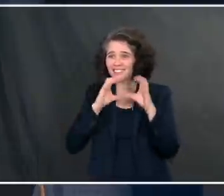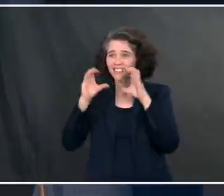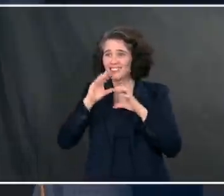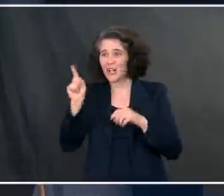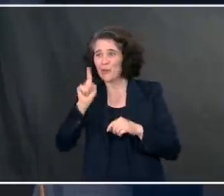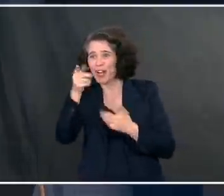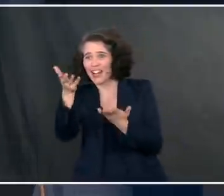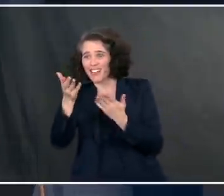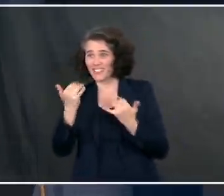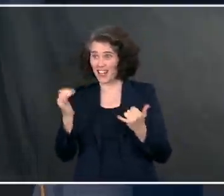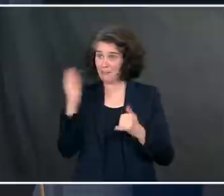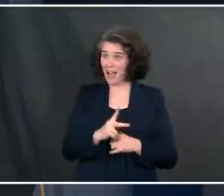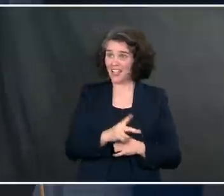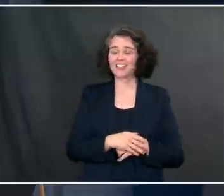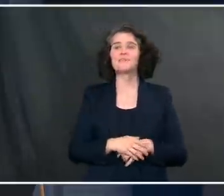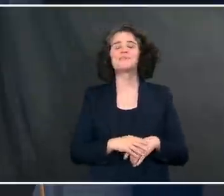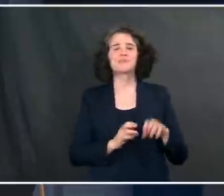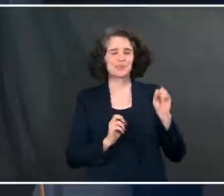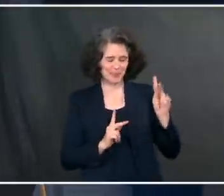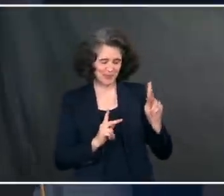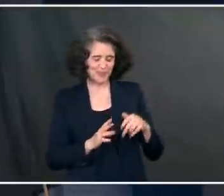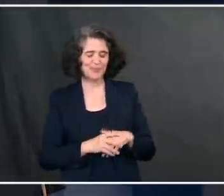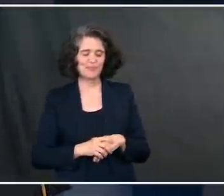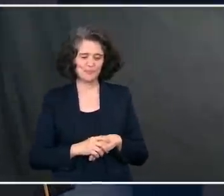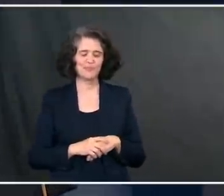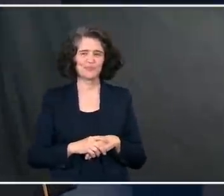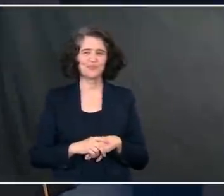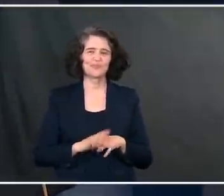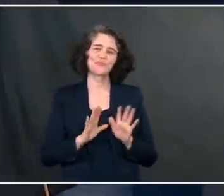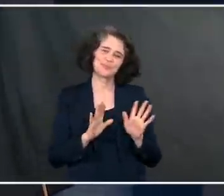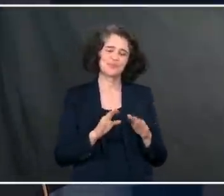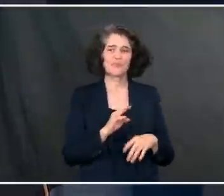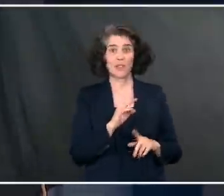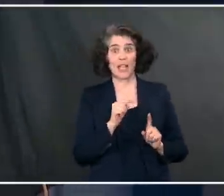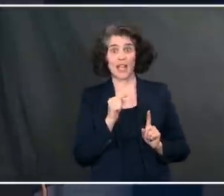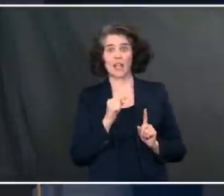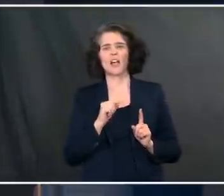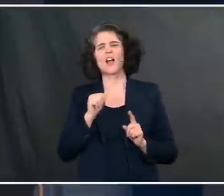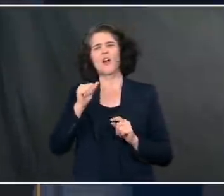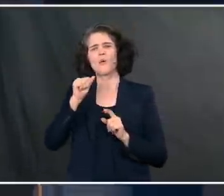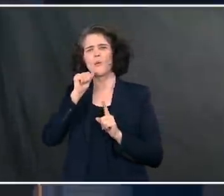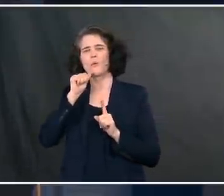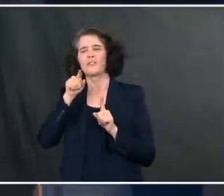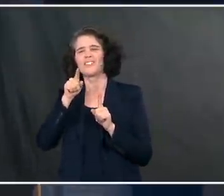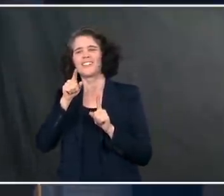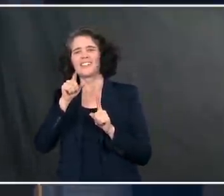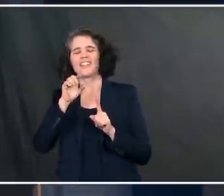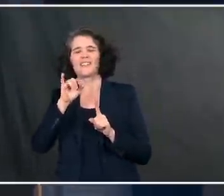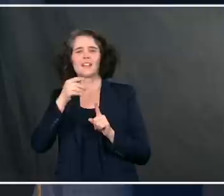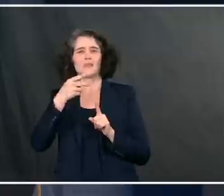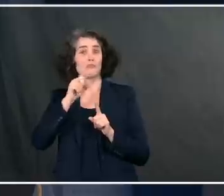Ms. Psaki: Well, that's Mike Shear, if you don't want to take questions from him in the future. Thank you, Dr. Fauci, so much for joining us.